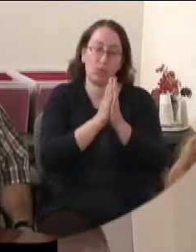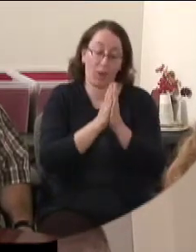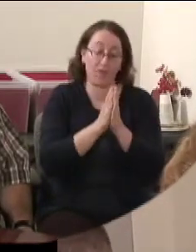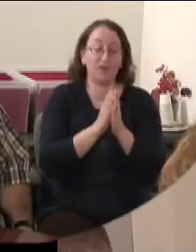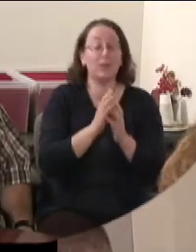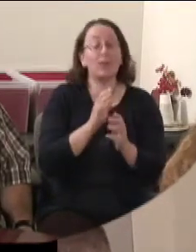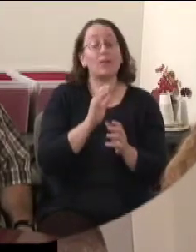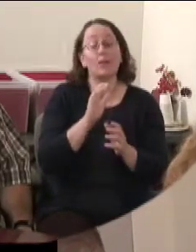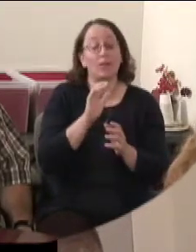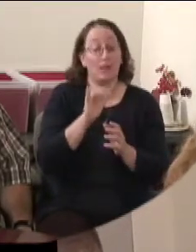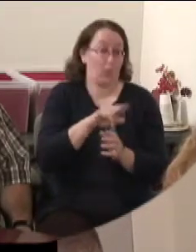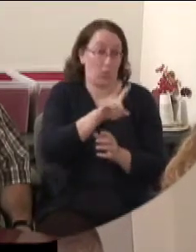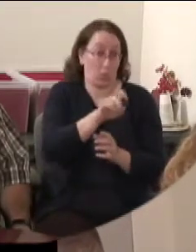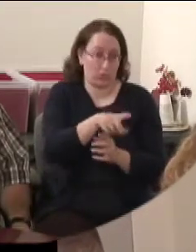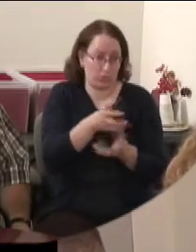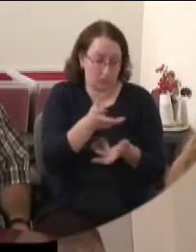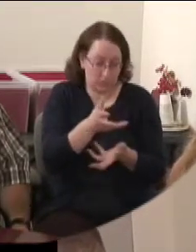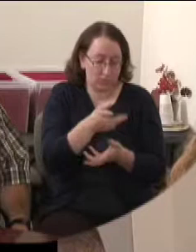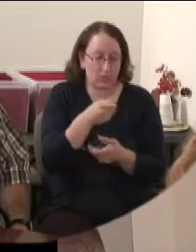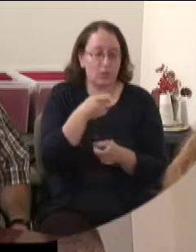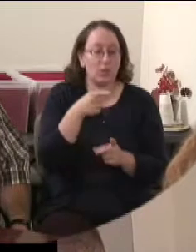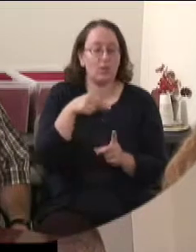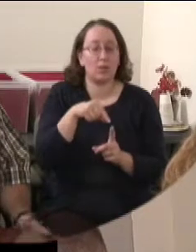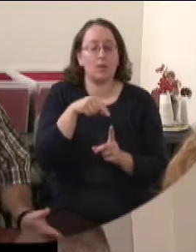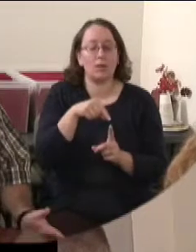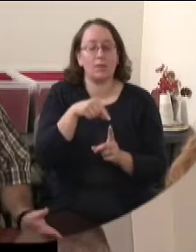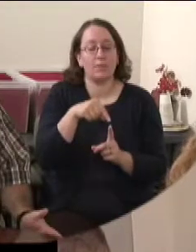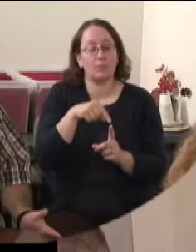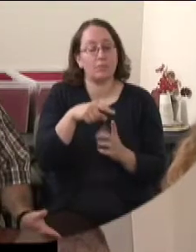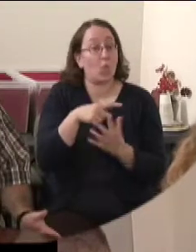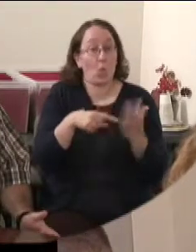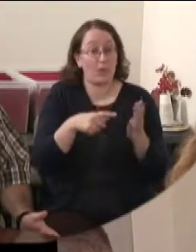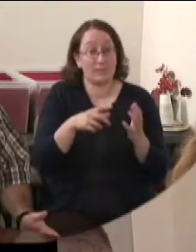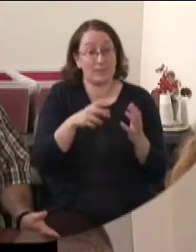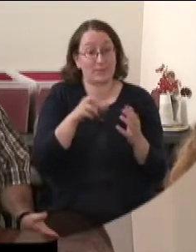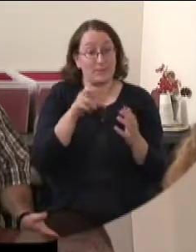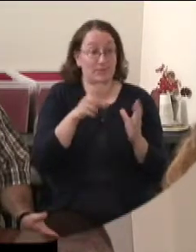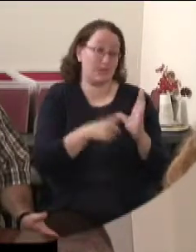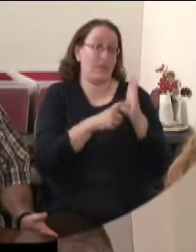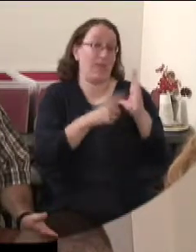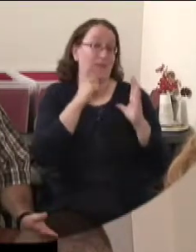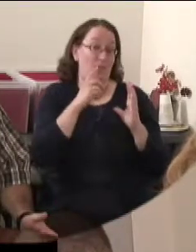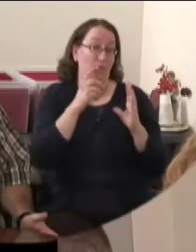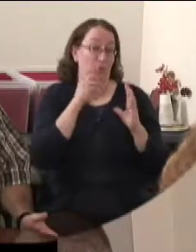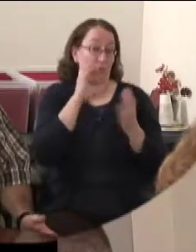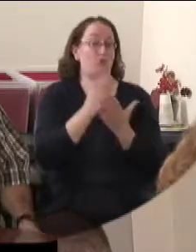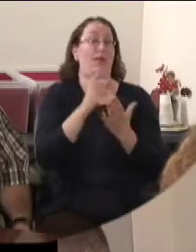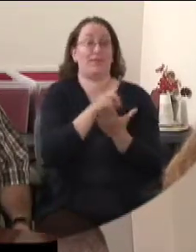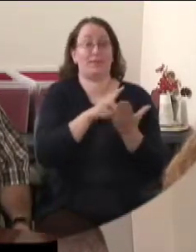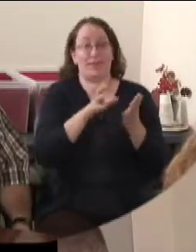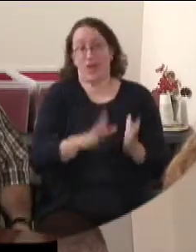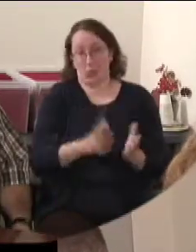And that question is, what's the demand for graphic designers?